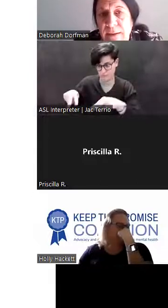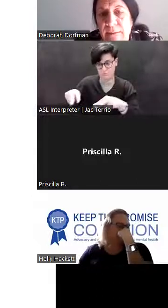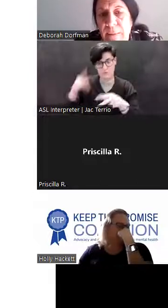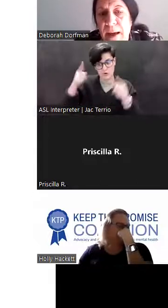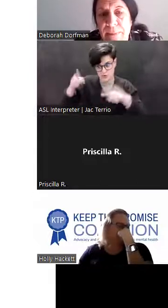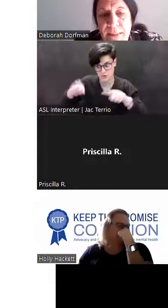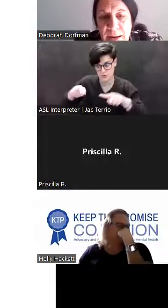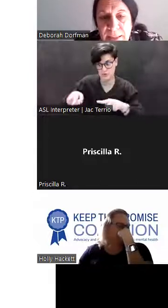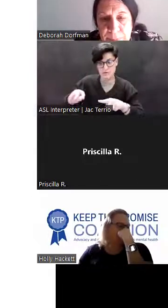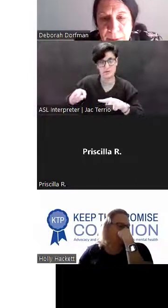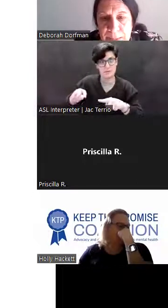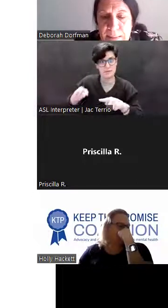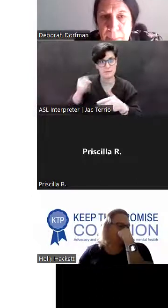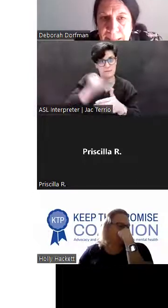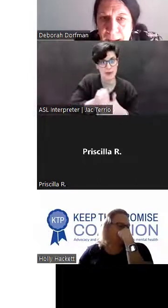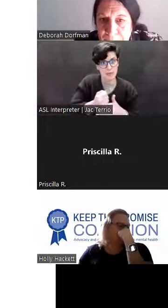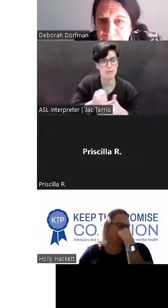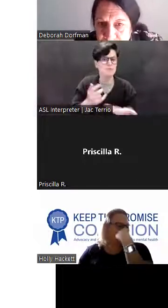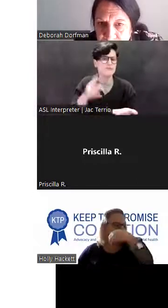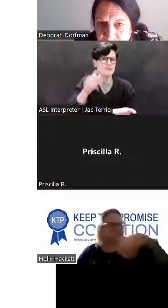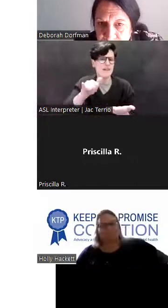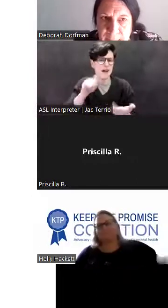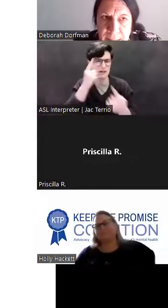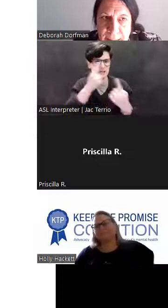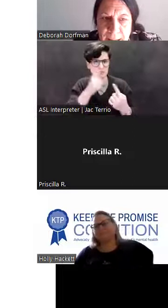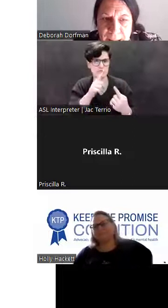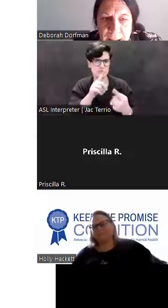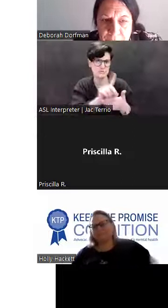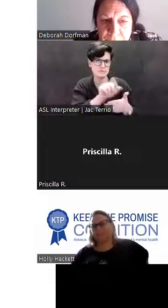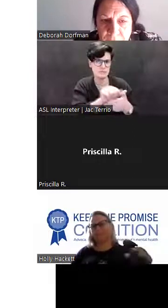some episodic impairments might not be covered by the Ada.